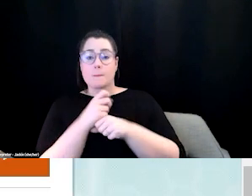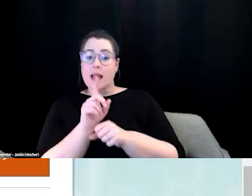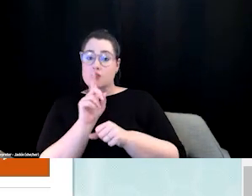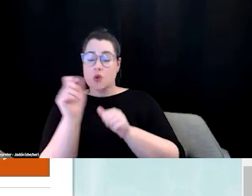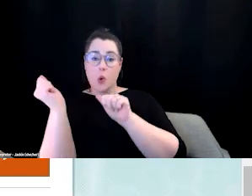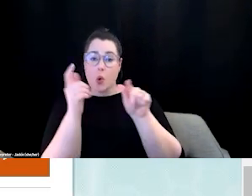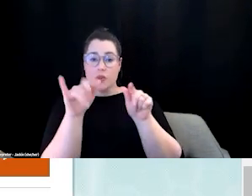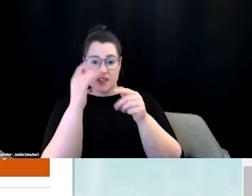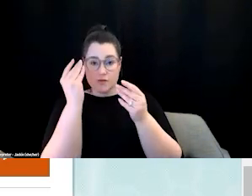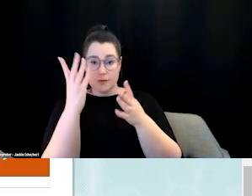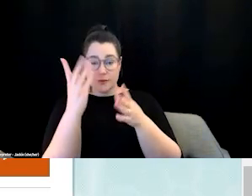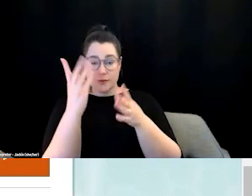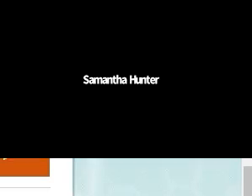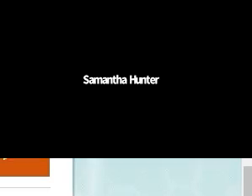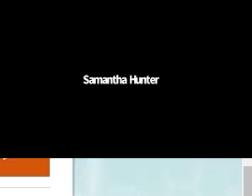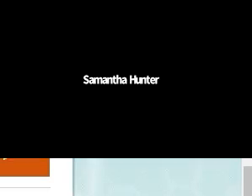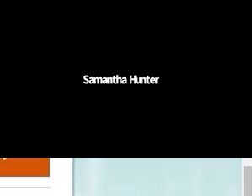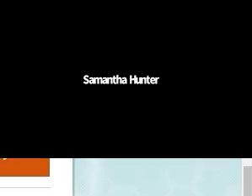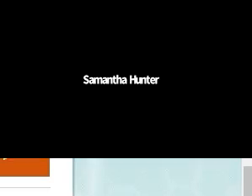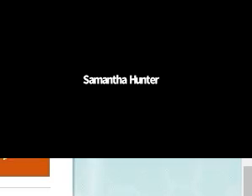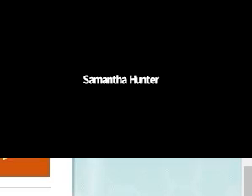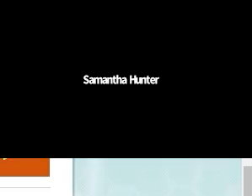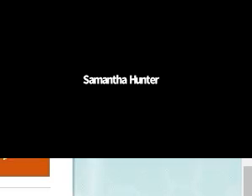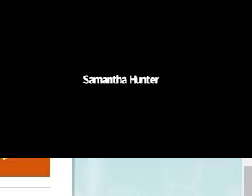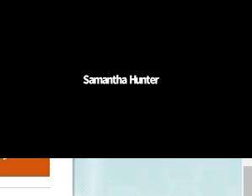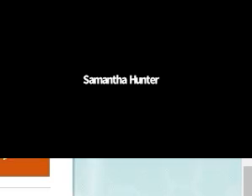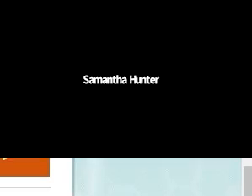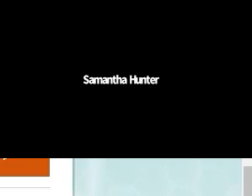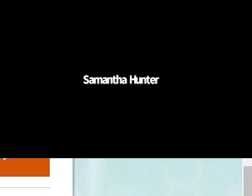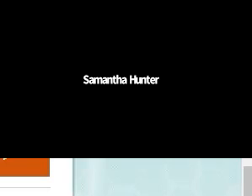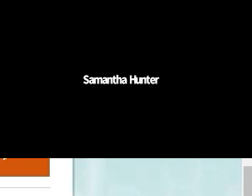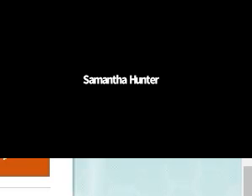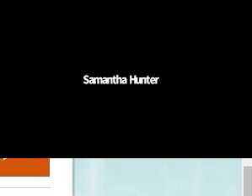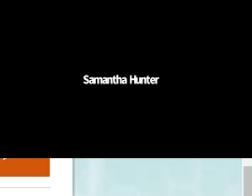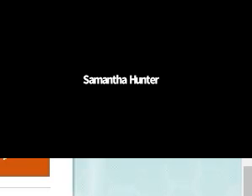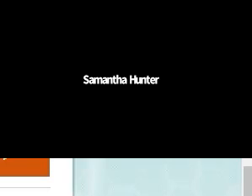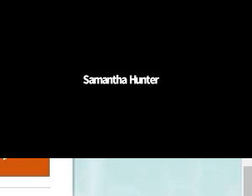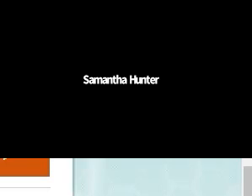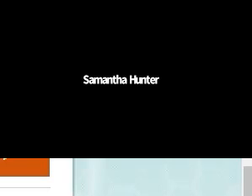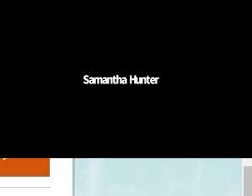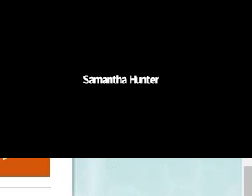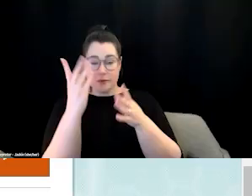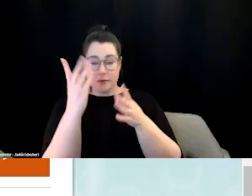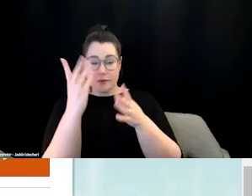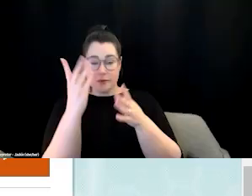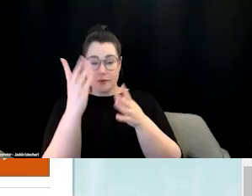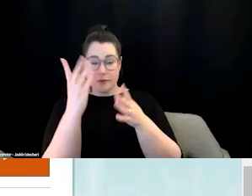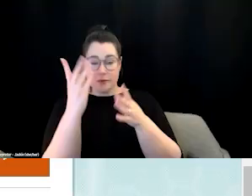Everything you answered in that wizard is set. The only two things you can change at this point is the title